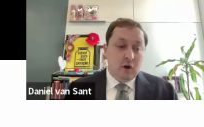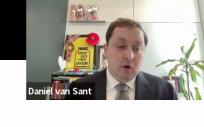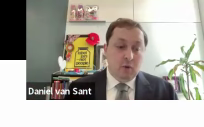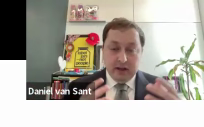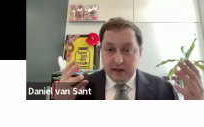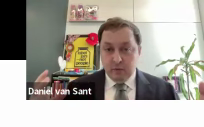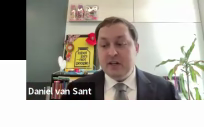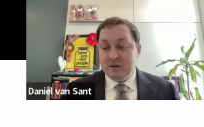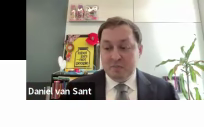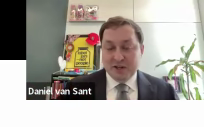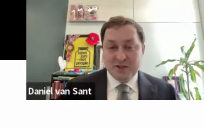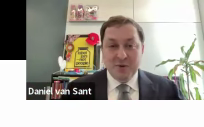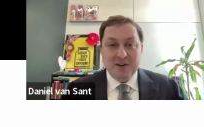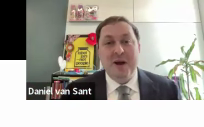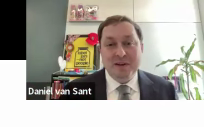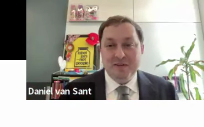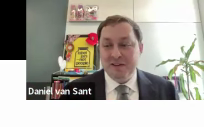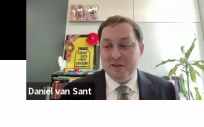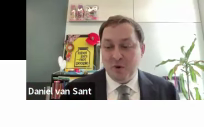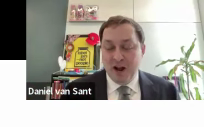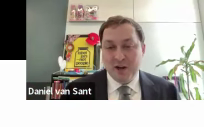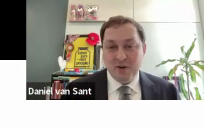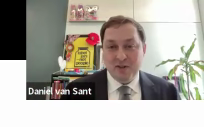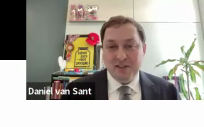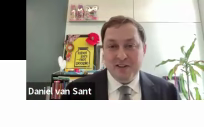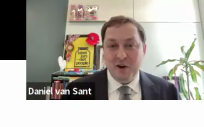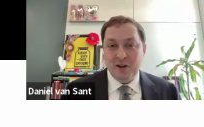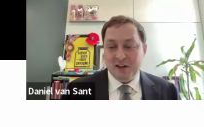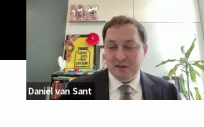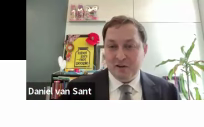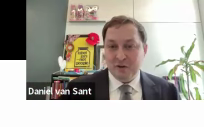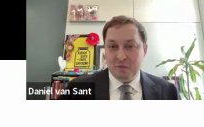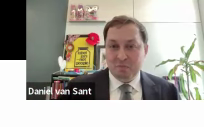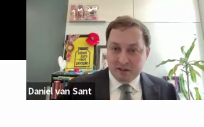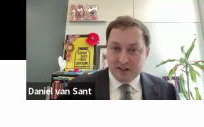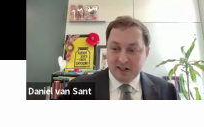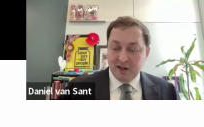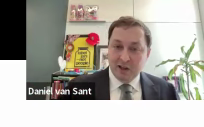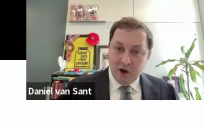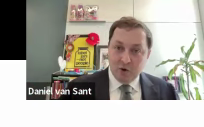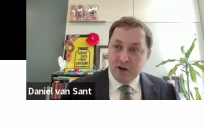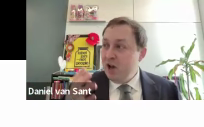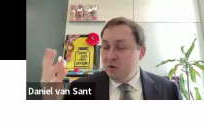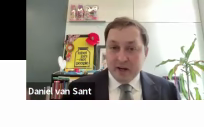So if we didn't pitch you on coming to visit Des Moines, Iowa to see the Harkin Institute building alone,